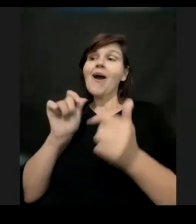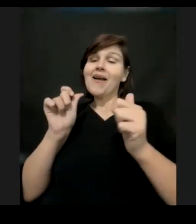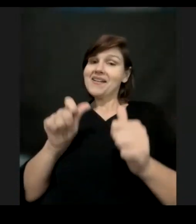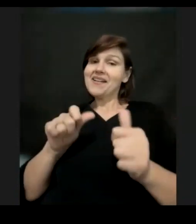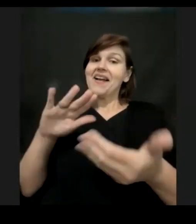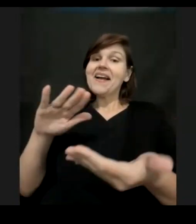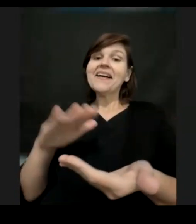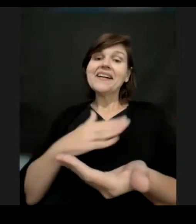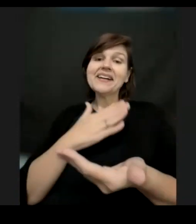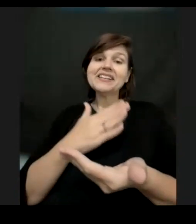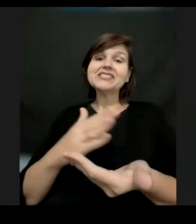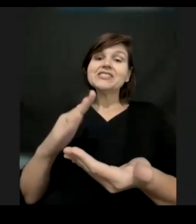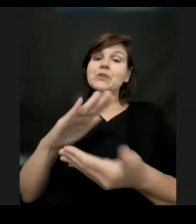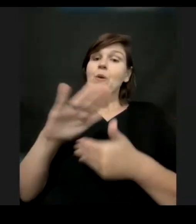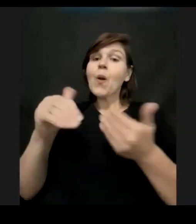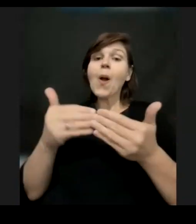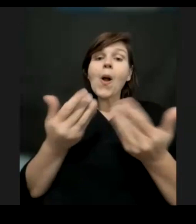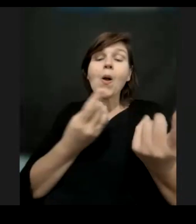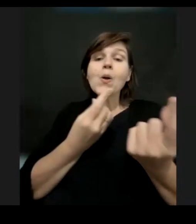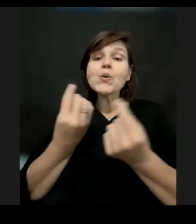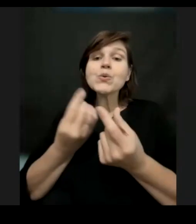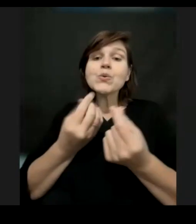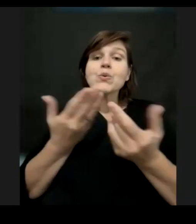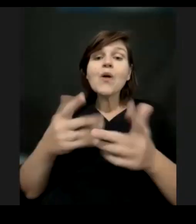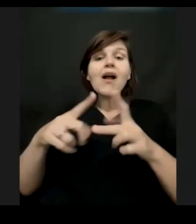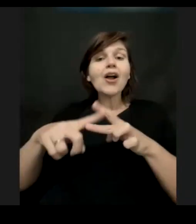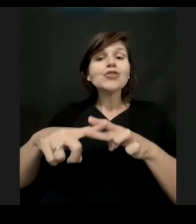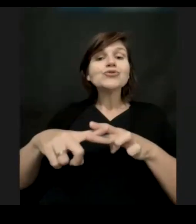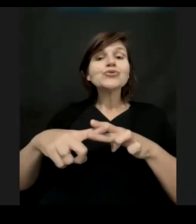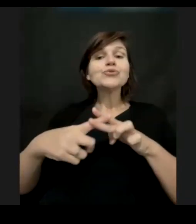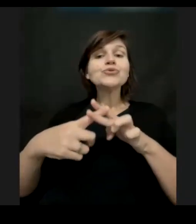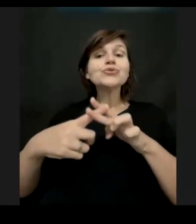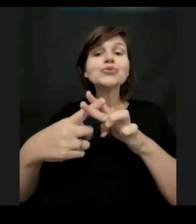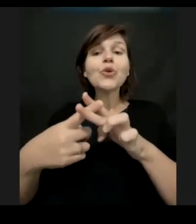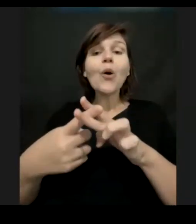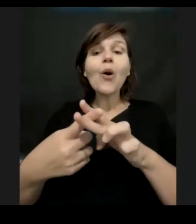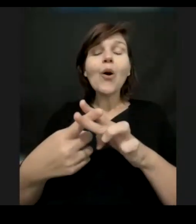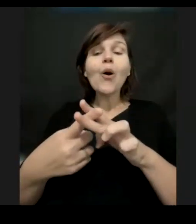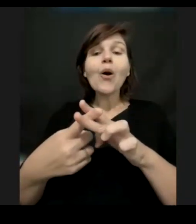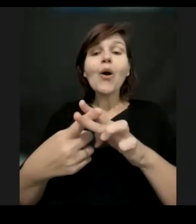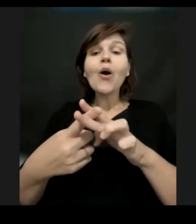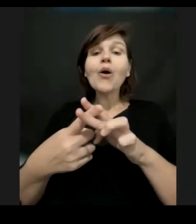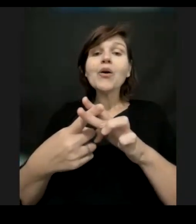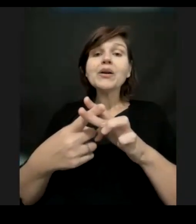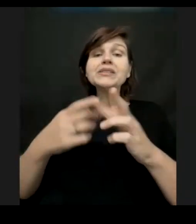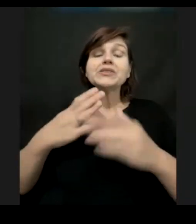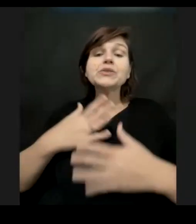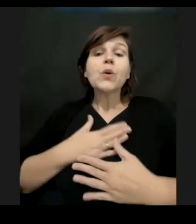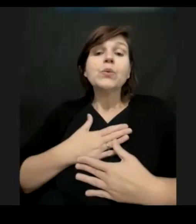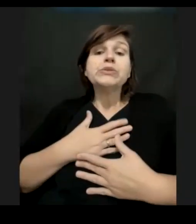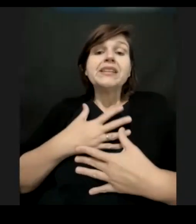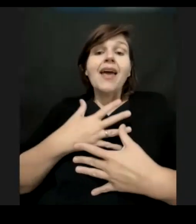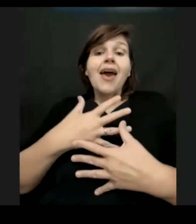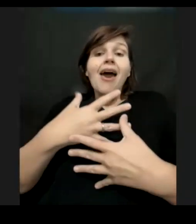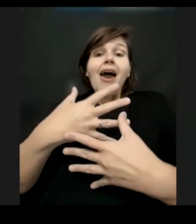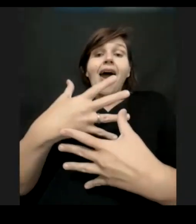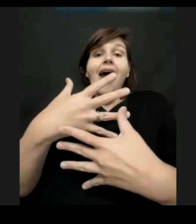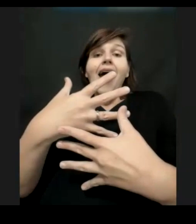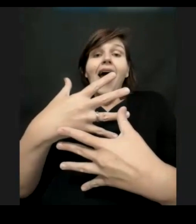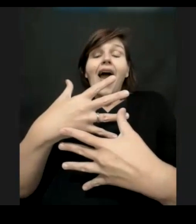All you have to do is start so take a breath and let go of those worries